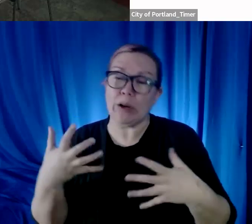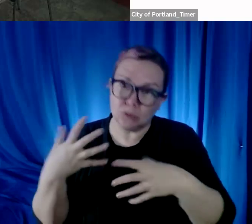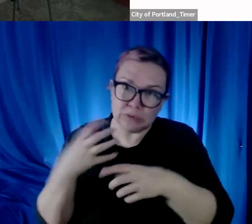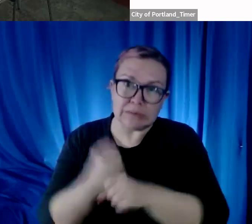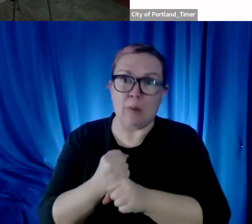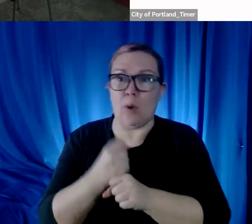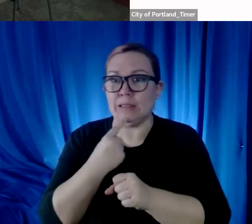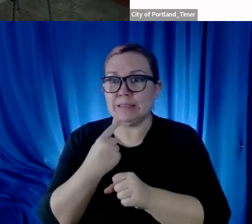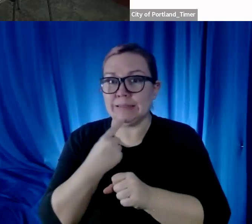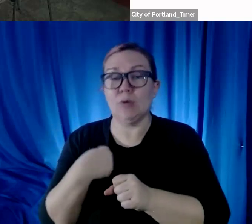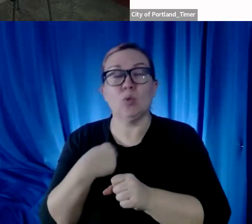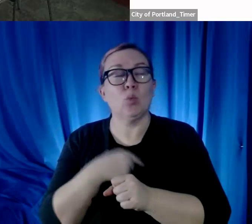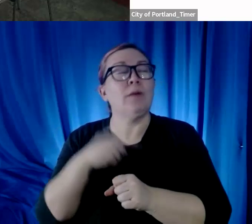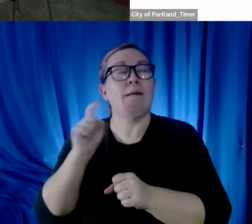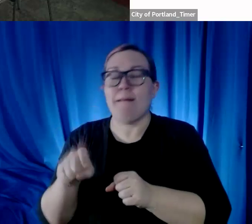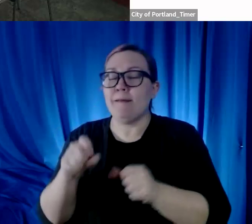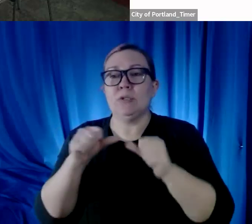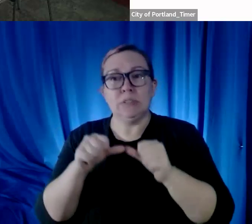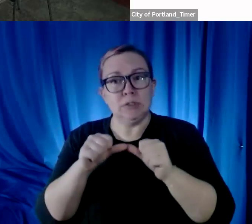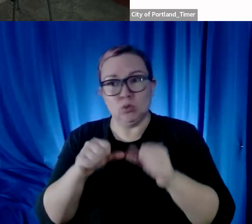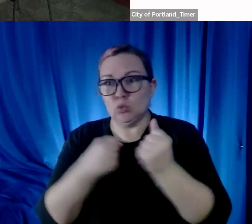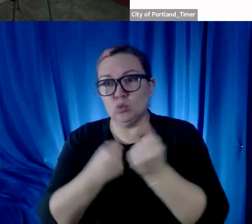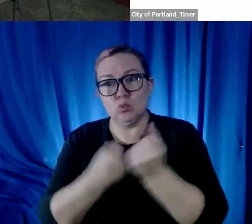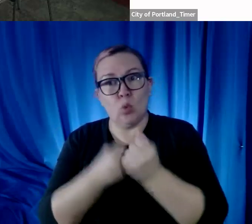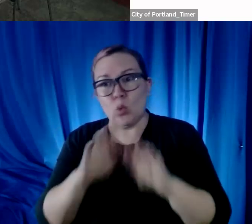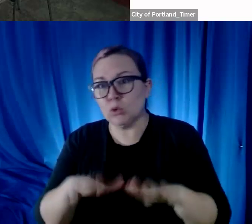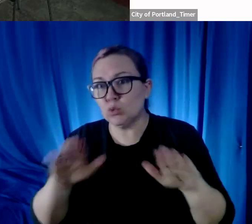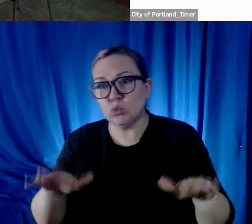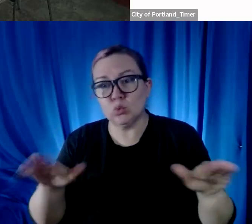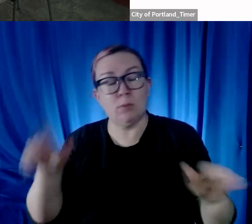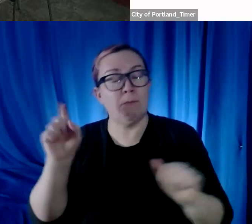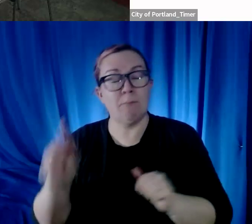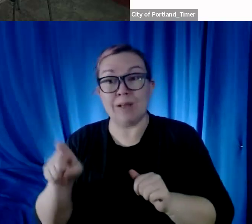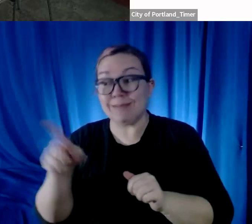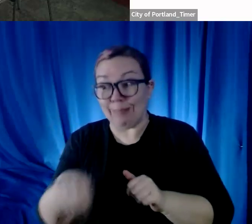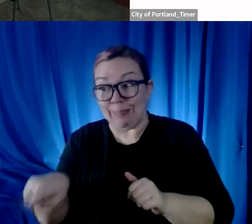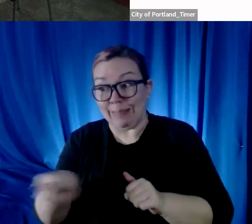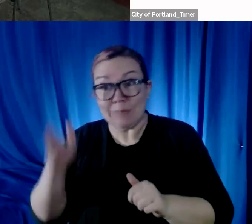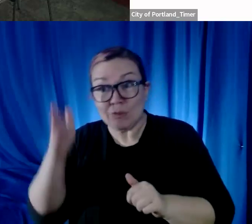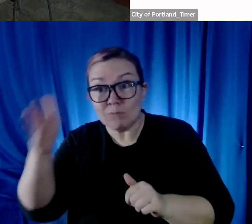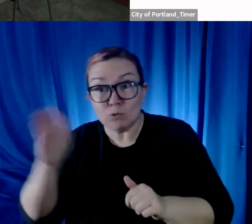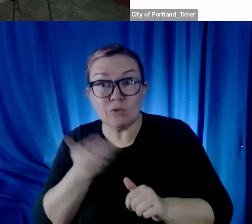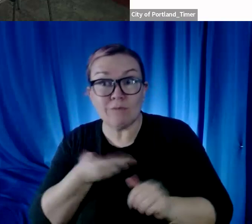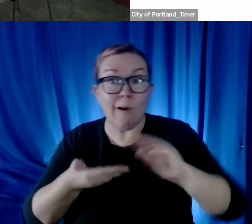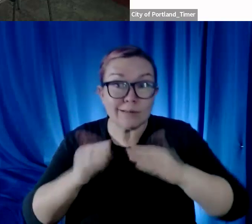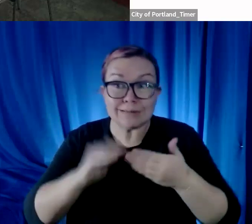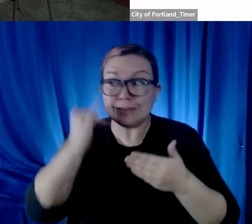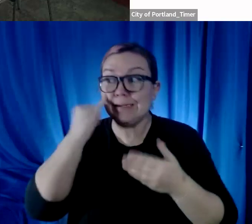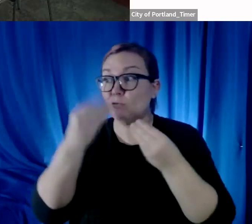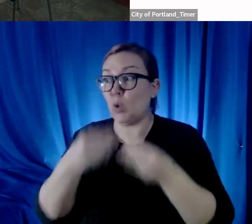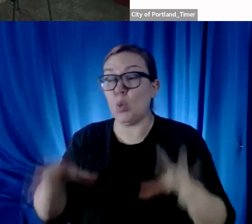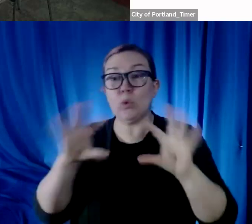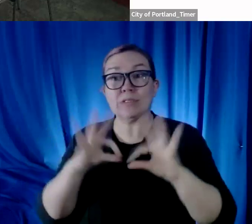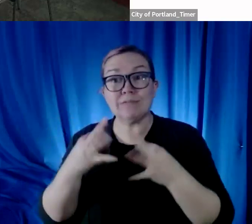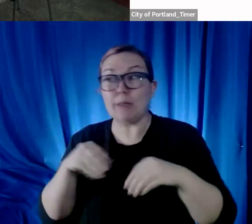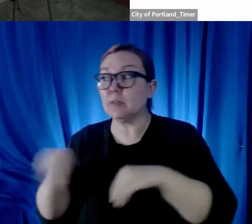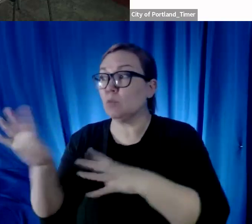We have to continue to support children. They are the future of our city. And if we lose families with children.